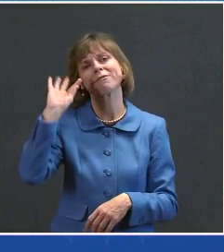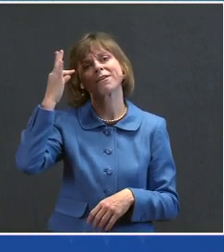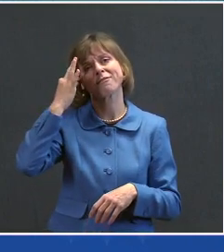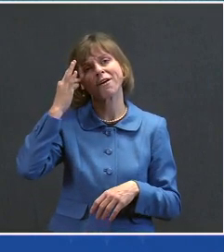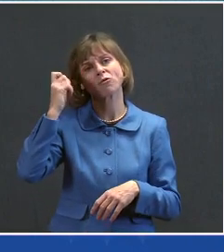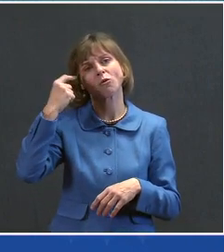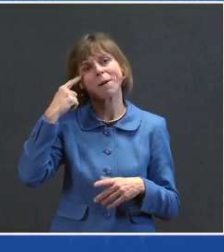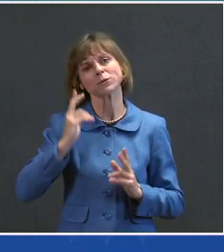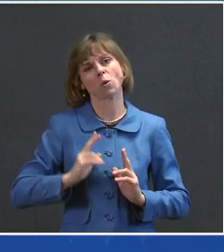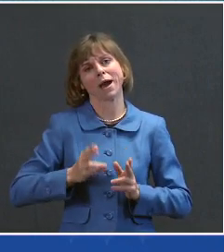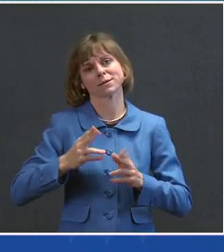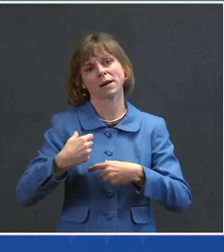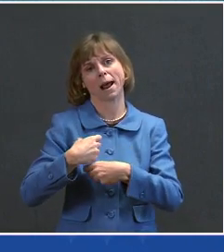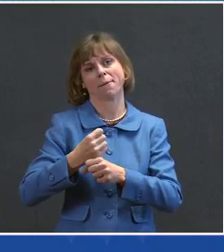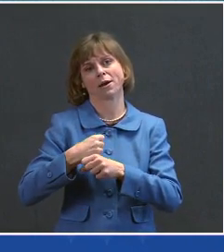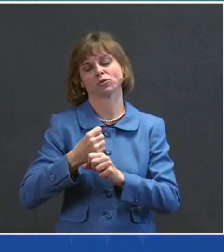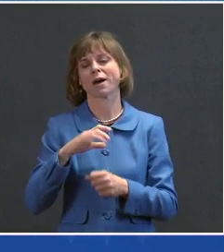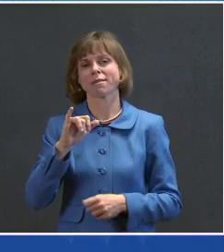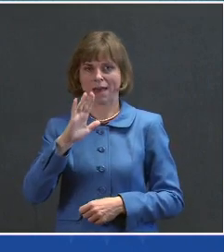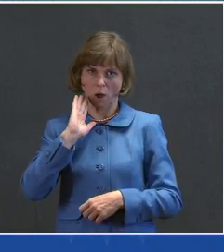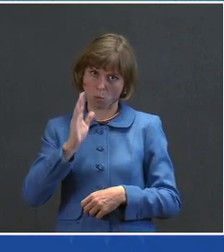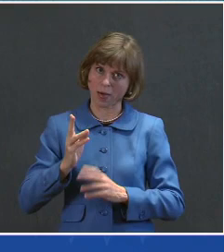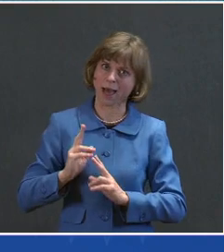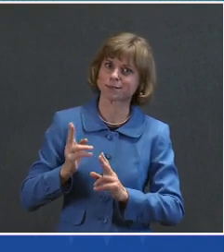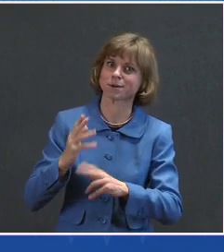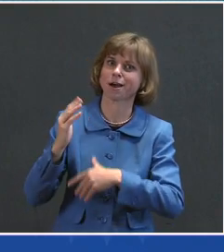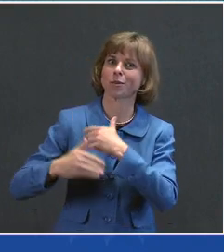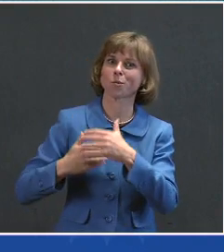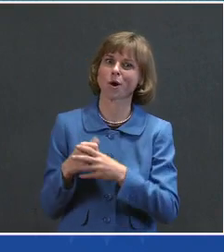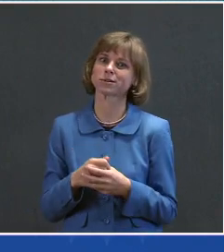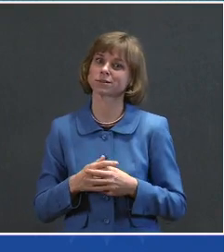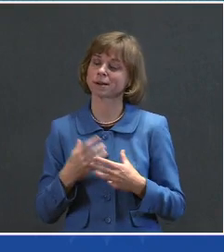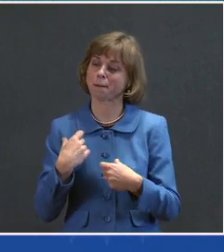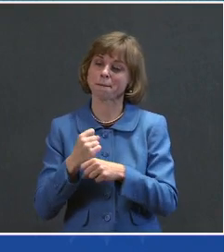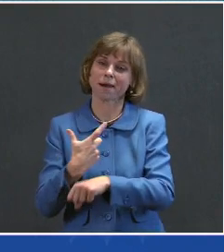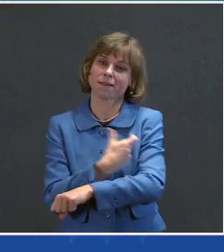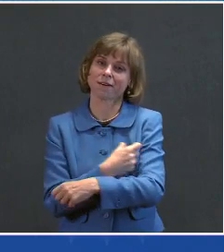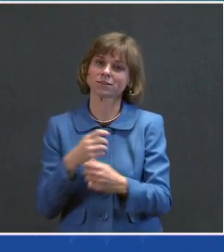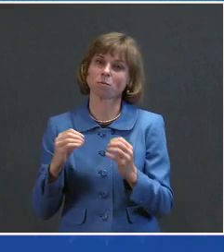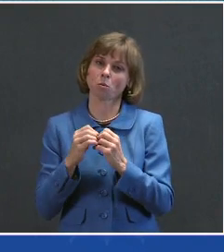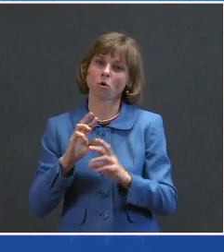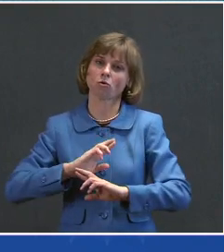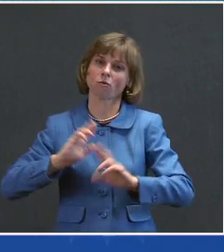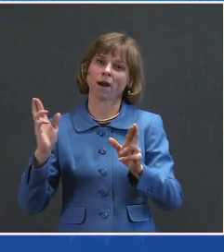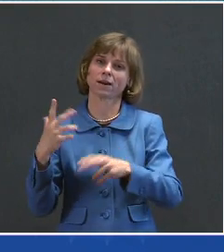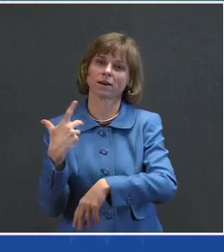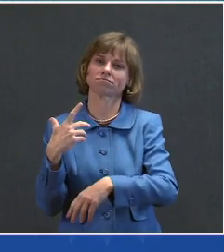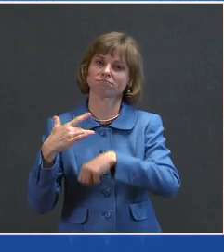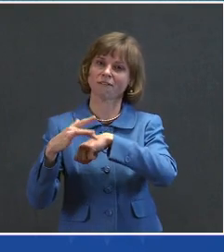that certainly should expedite the process and should make vaccines more readily available to Americans. The Press: Great. And one question on the First Lady.